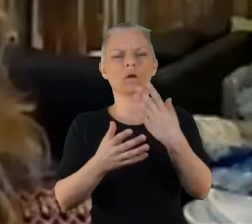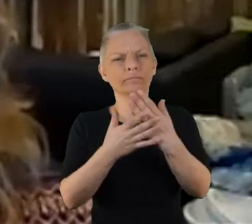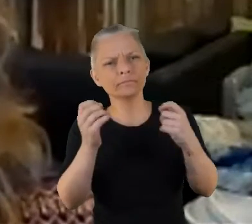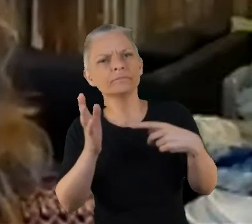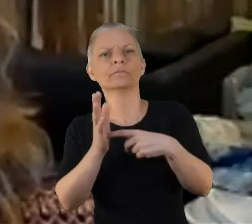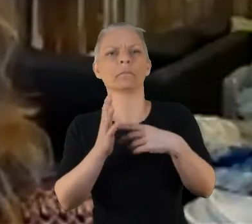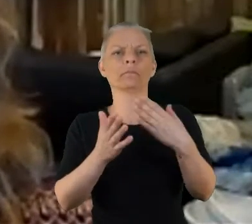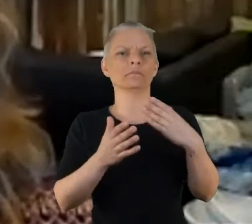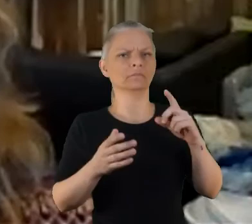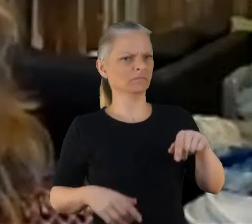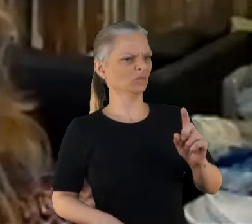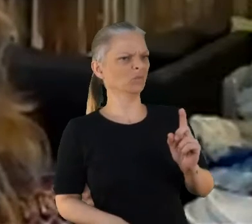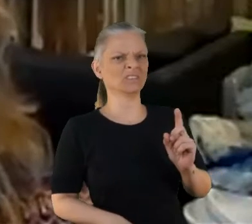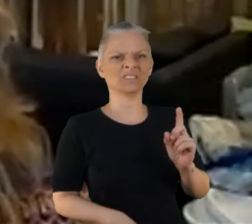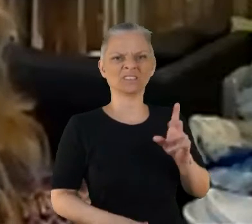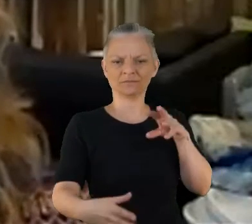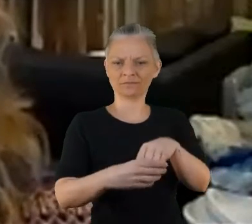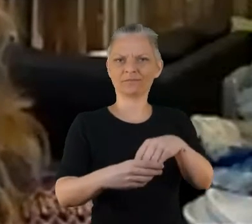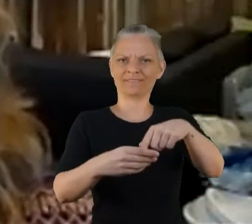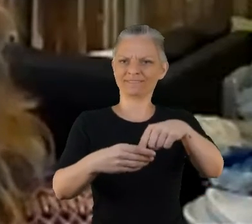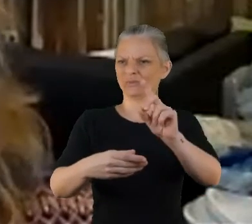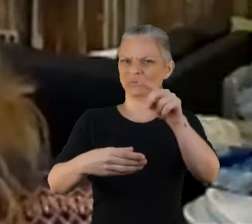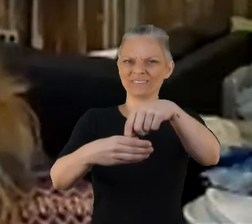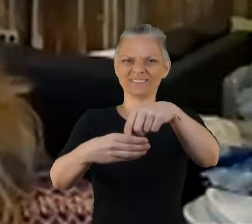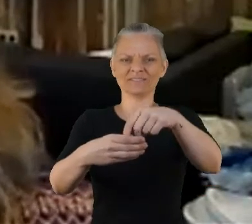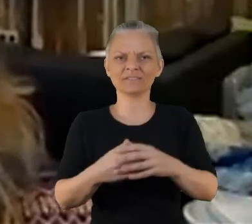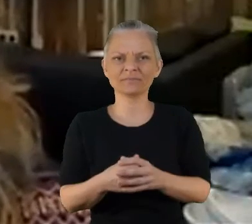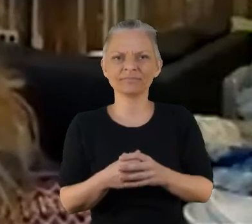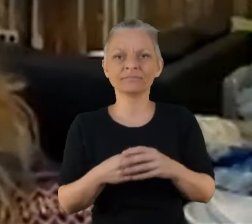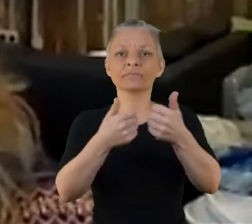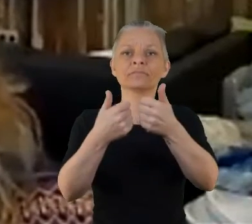is really important in that is the ‘what’, like the filling. Peer support will always improve the